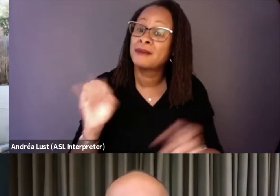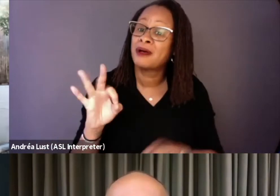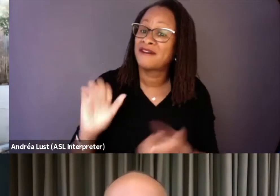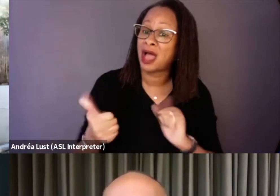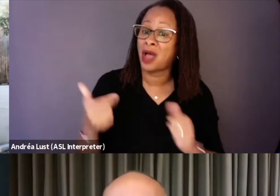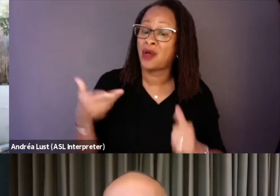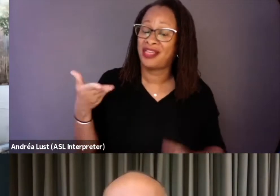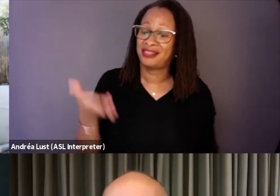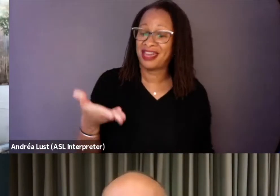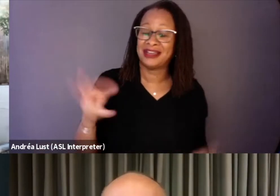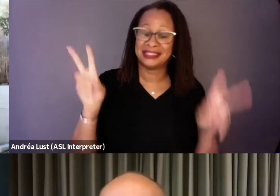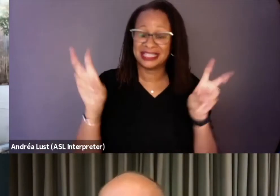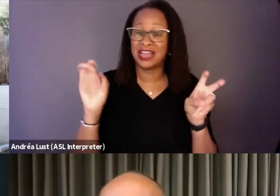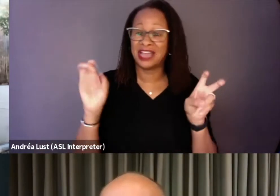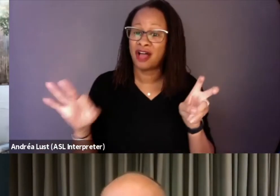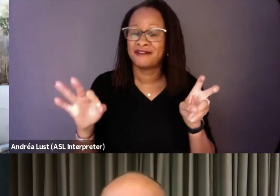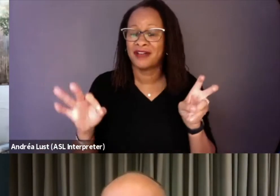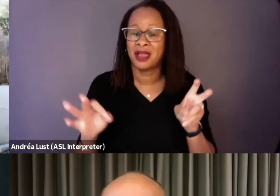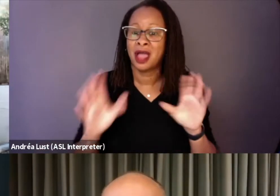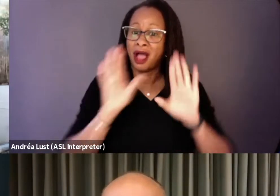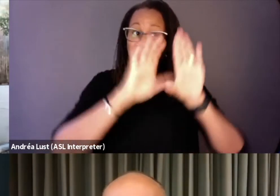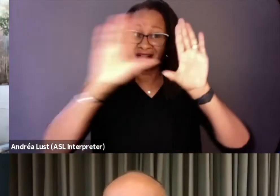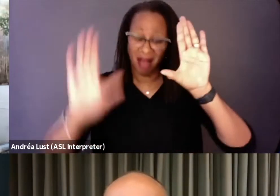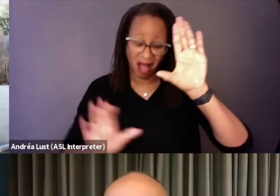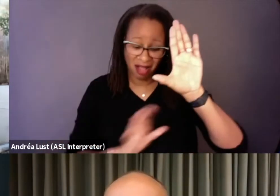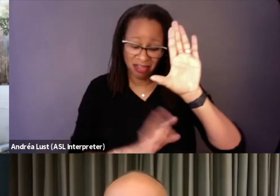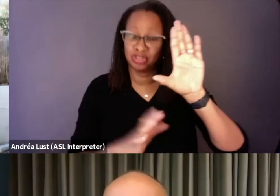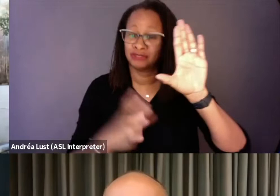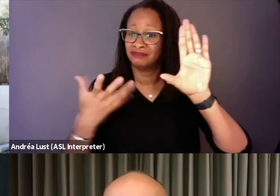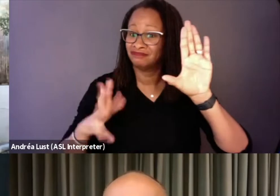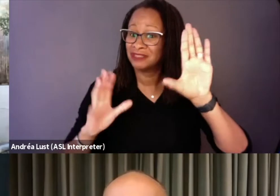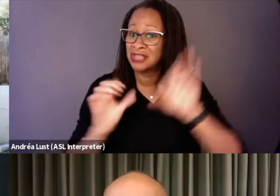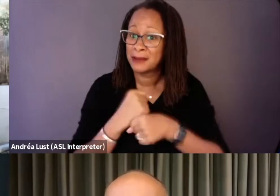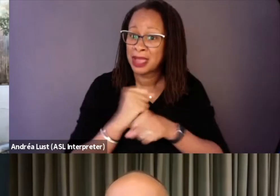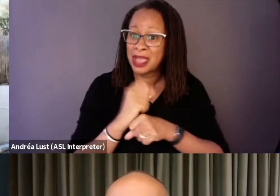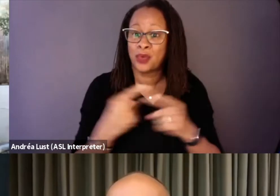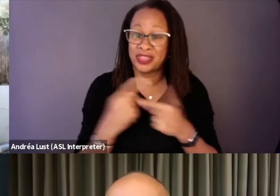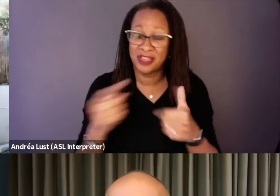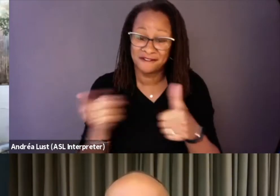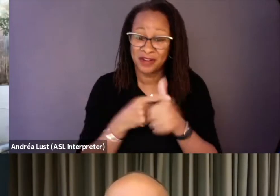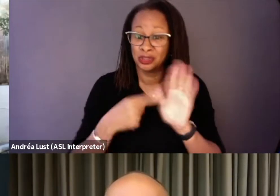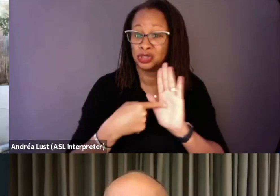the title of a collage he had made. And even when they were first showing it in the gallery,